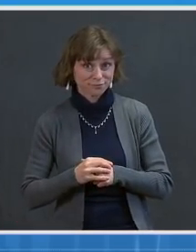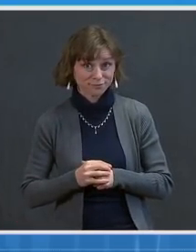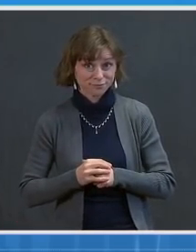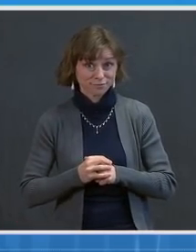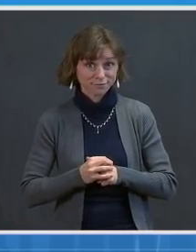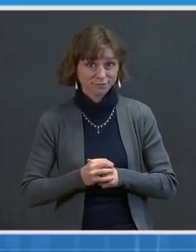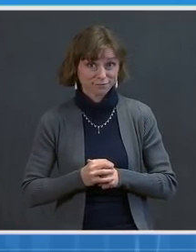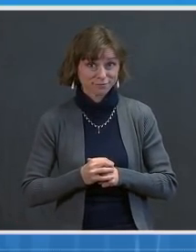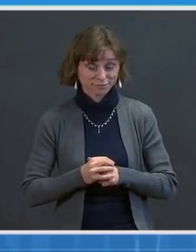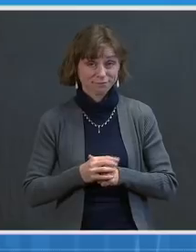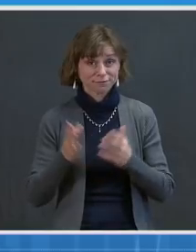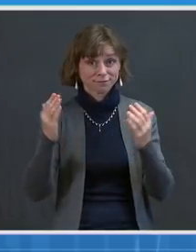Mr. Slavitt: Next question, please.